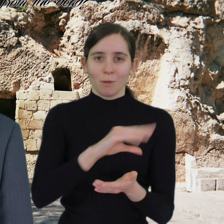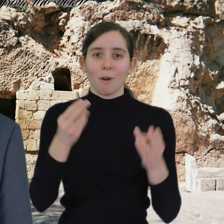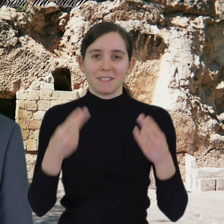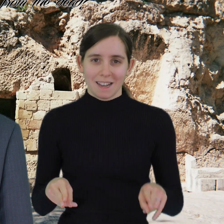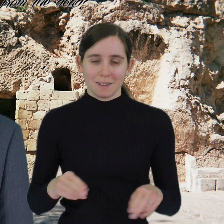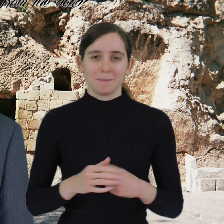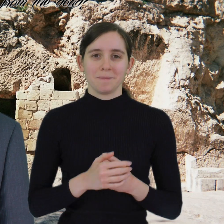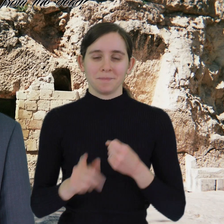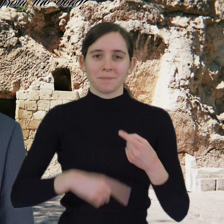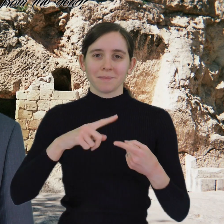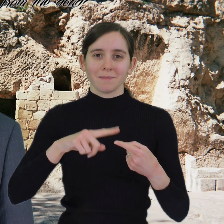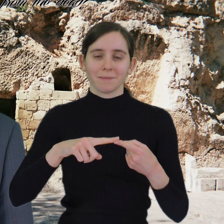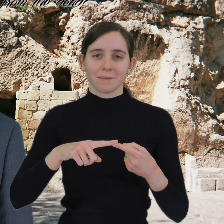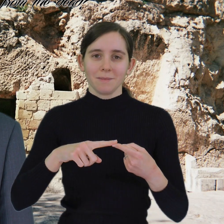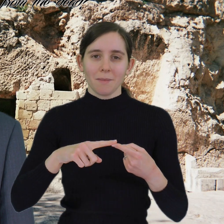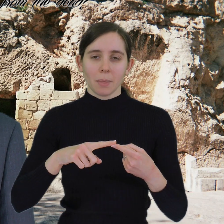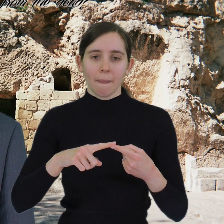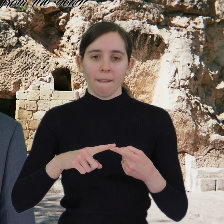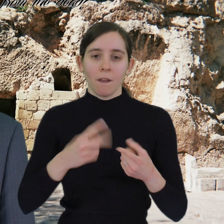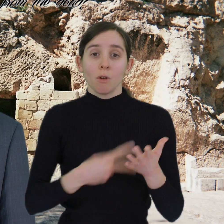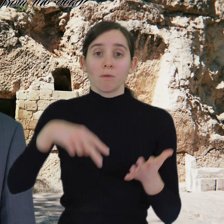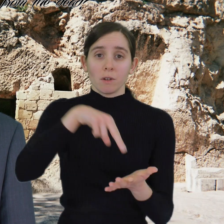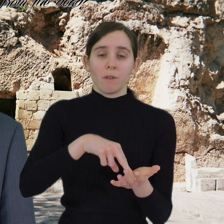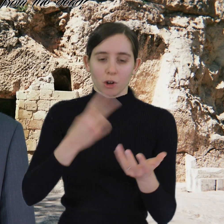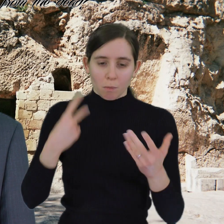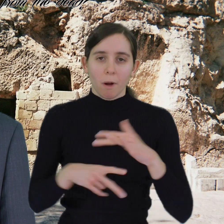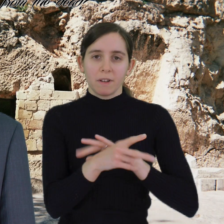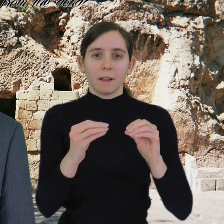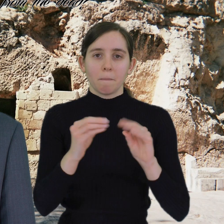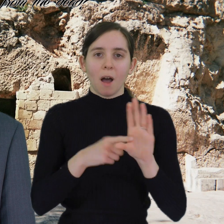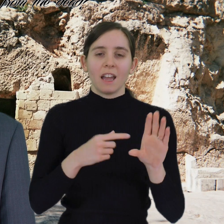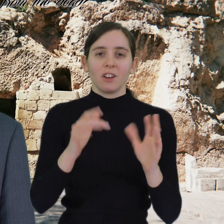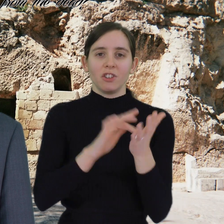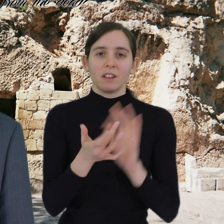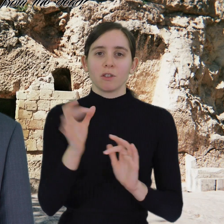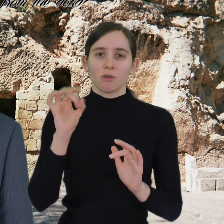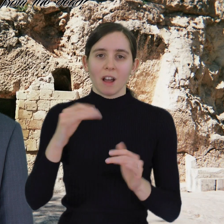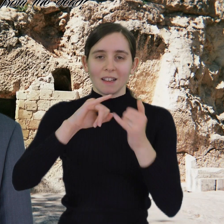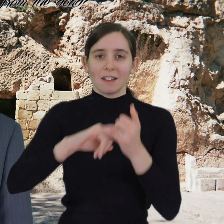1. The resurrection was foretold by Jesus Christ the Son of God.